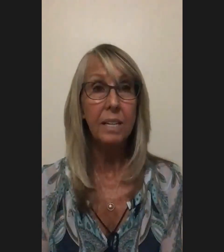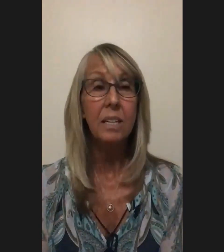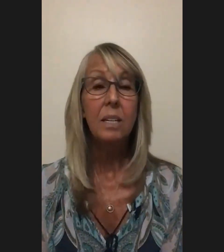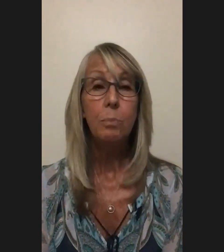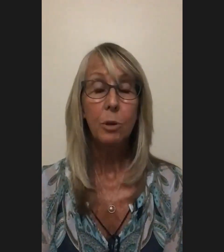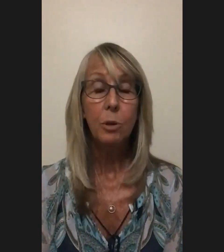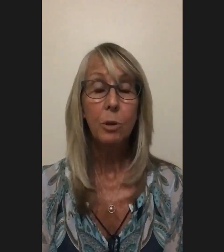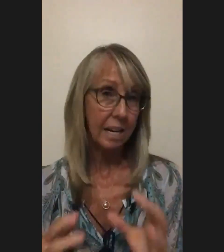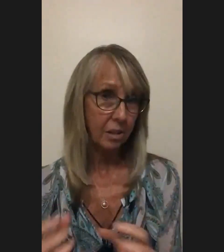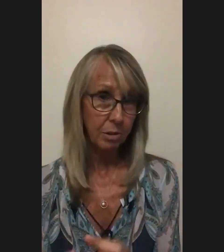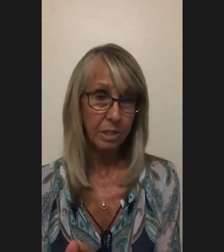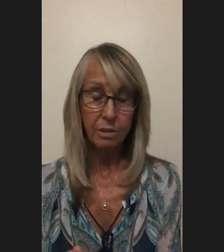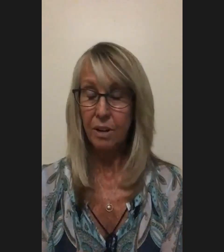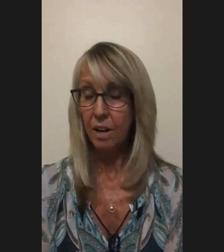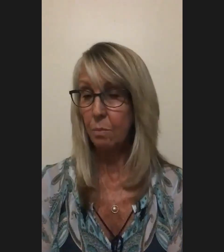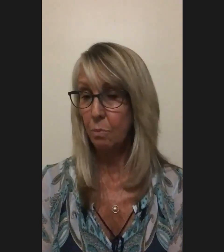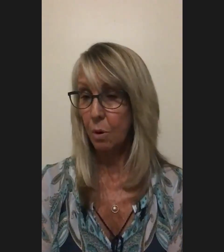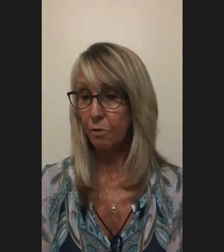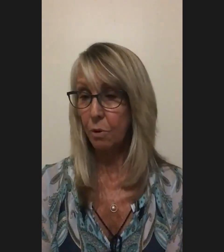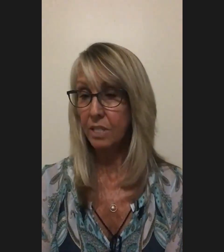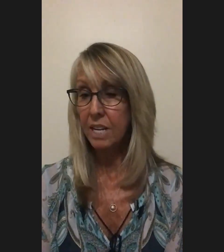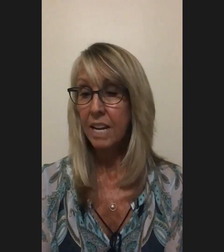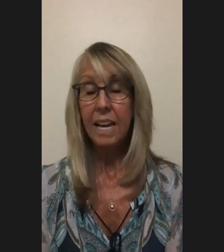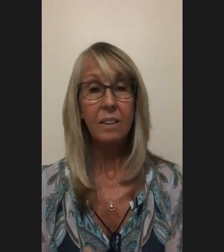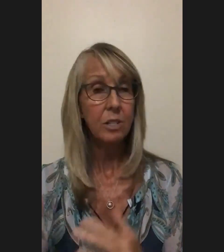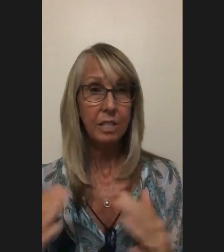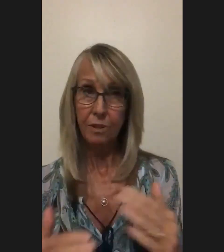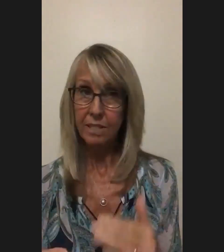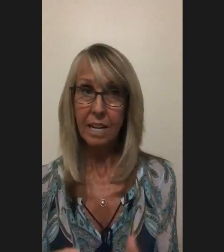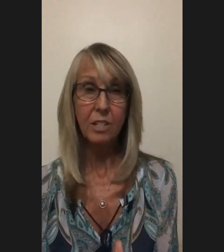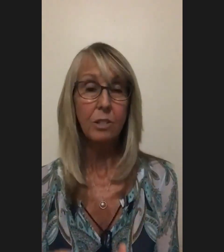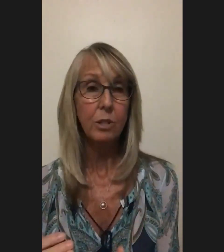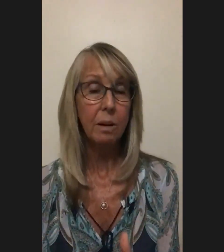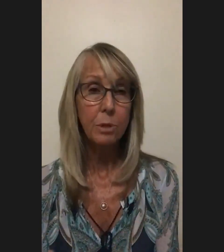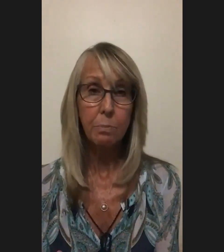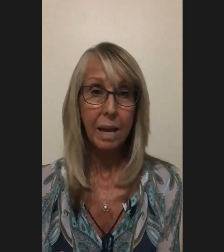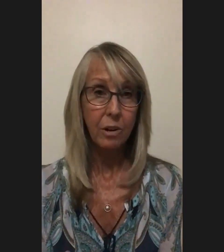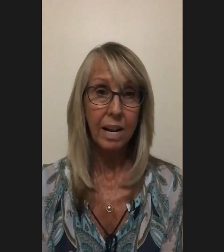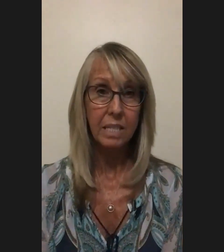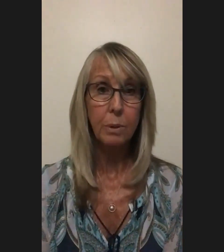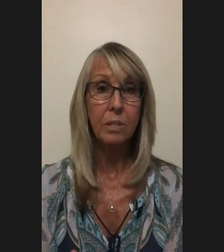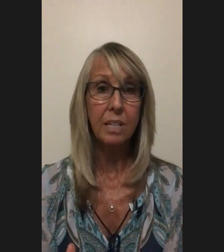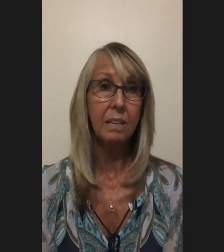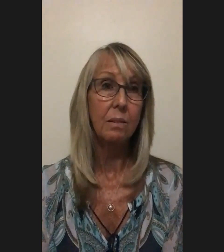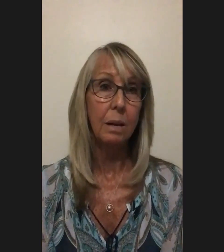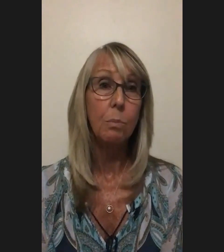really create that inclusive workforce and there's different sections. There's subject matter experts and